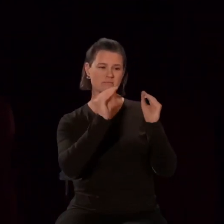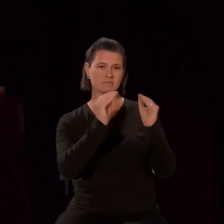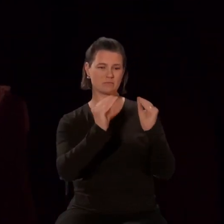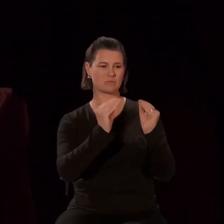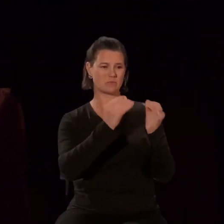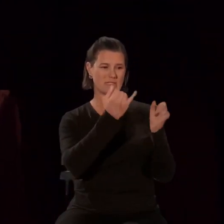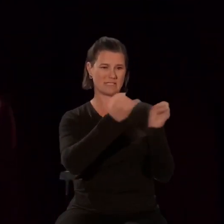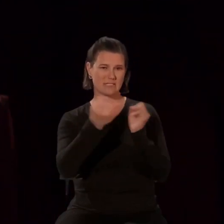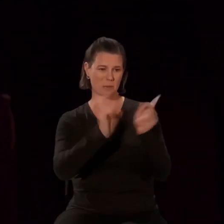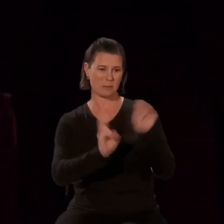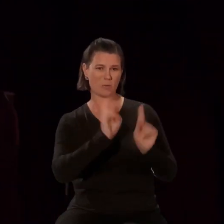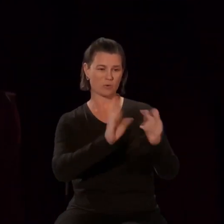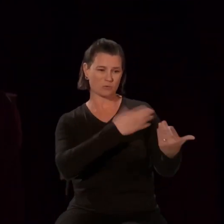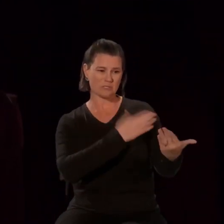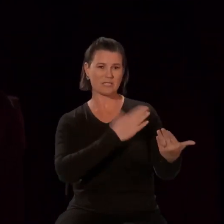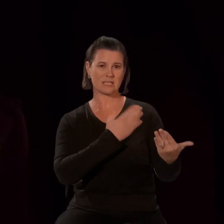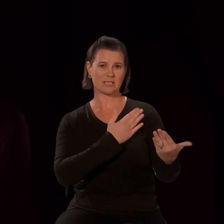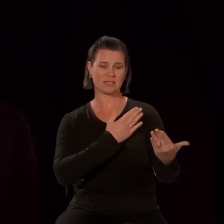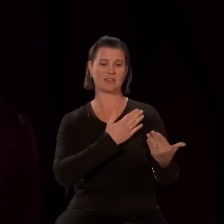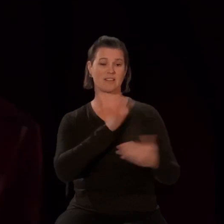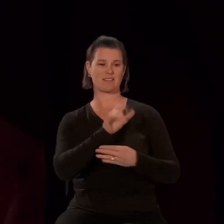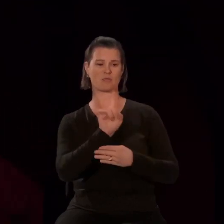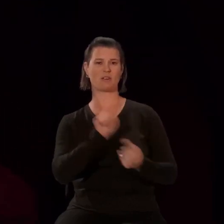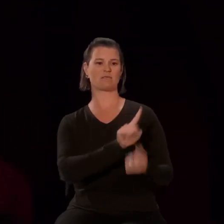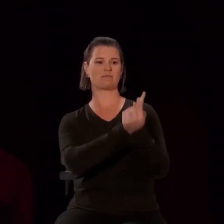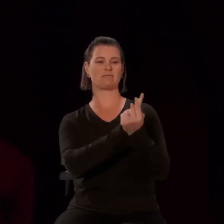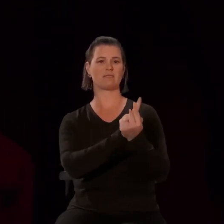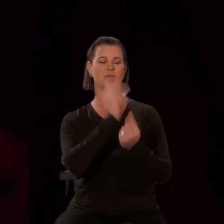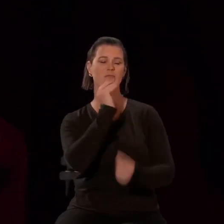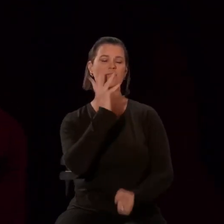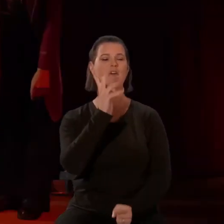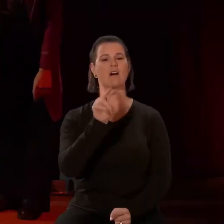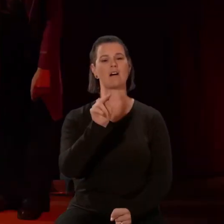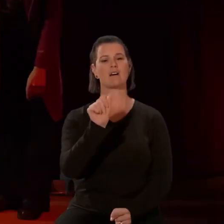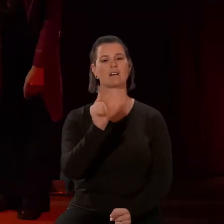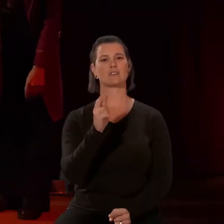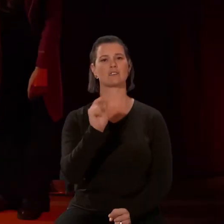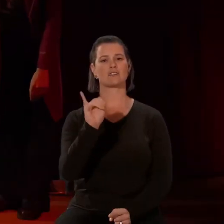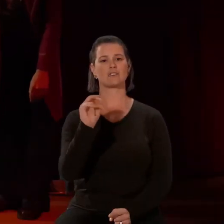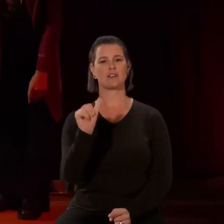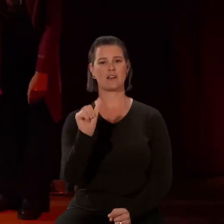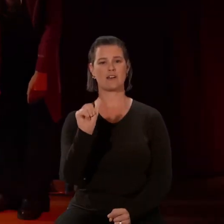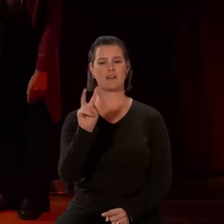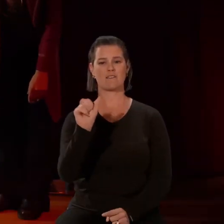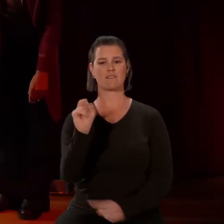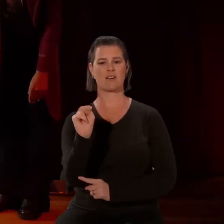It was here he met the beautiful and wealthy Katrina Van Tassel. I'll get back to her in a moment.